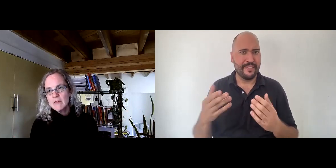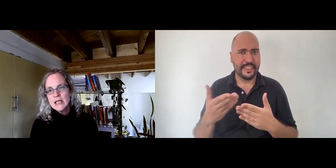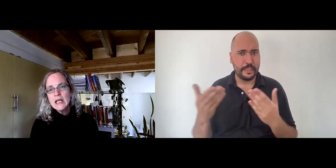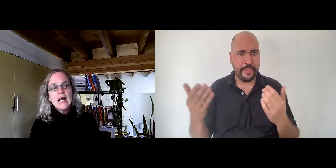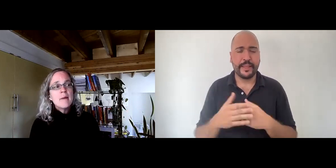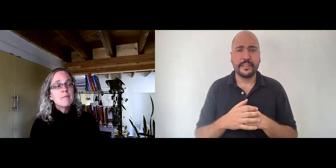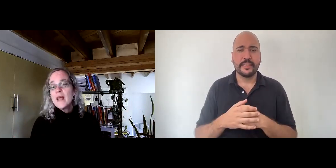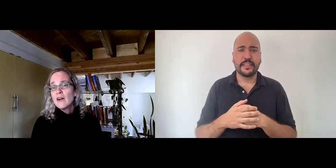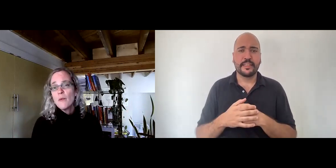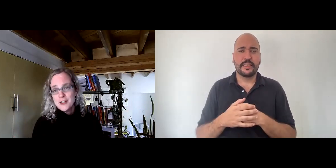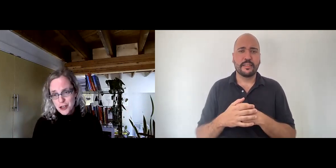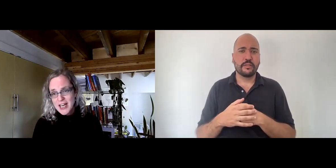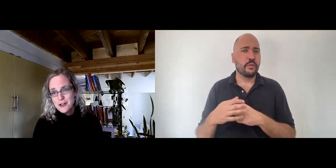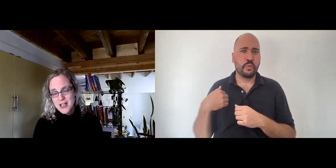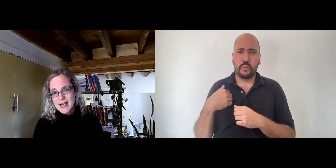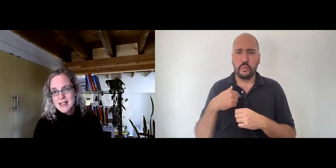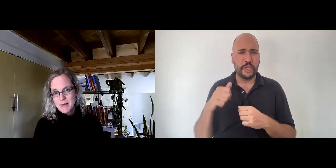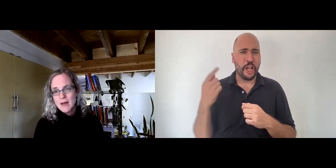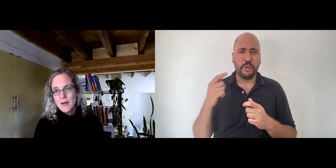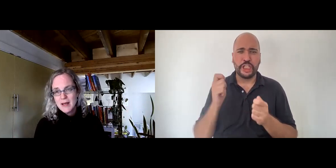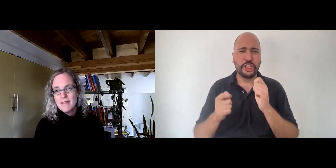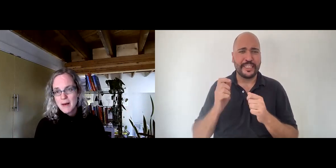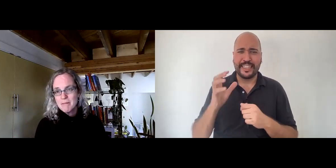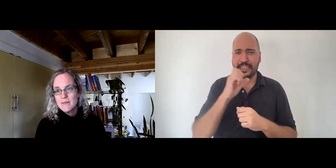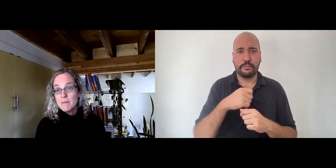But we can always change the estimate that we give them.